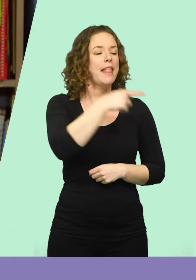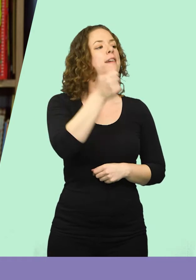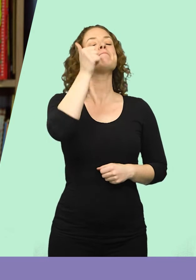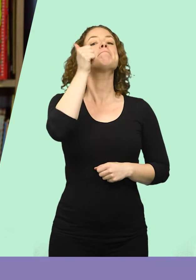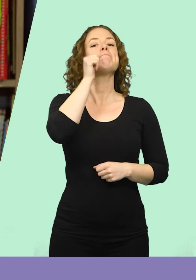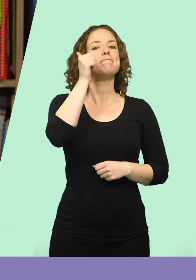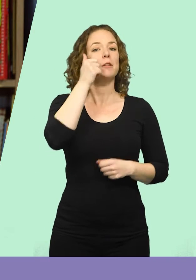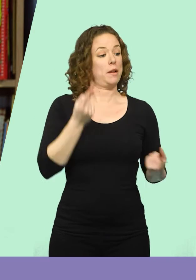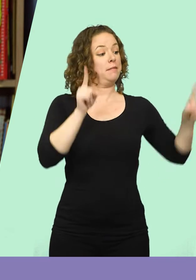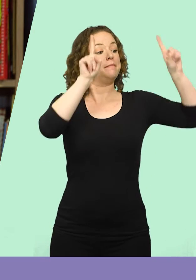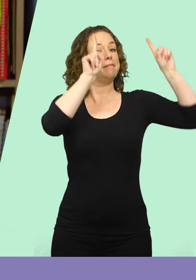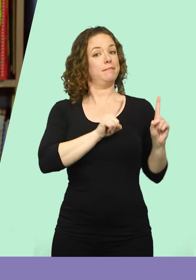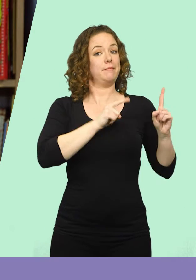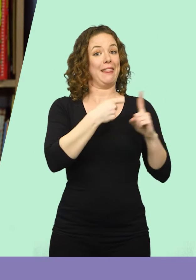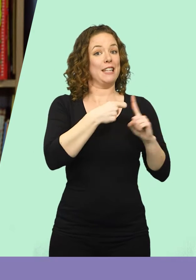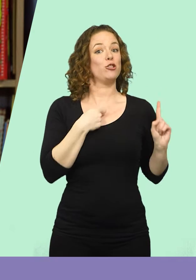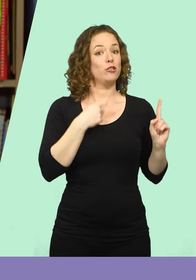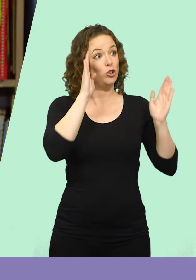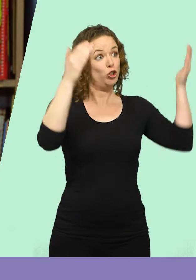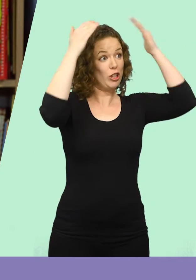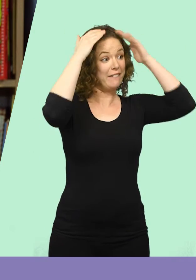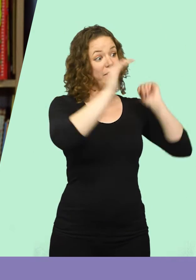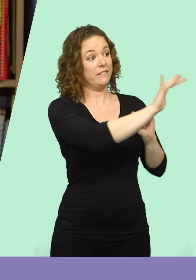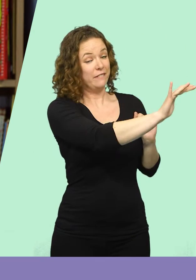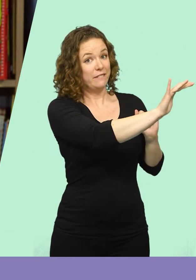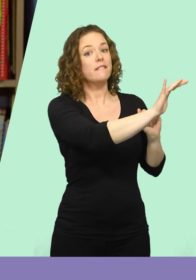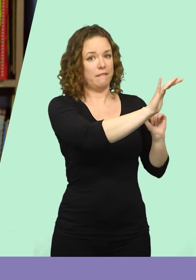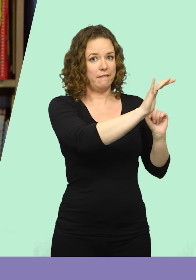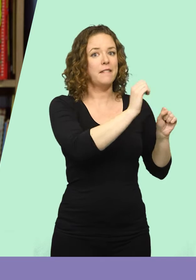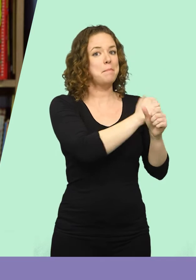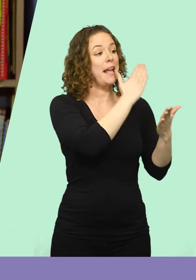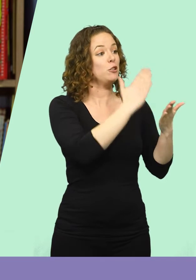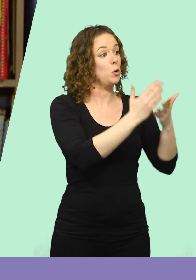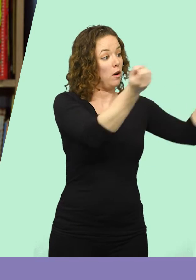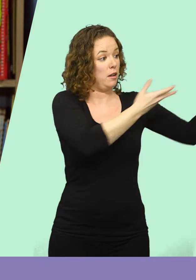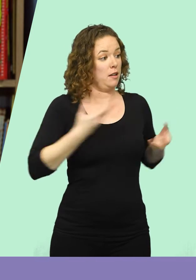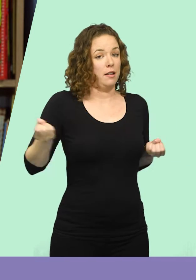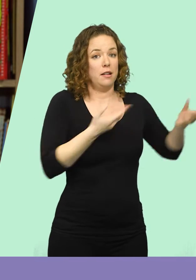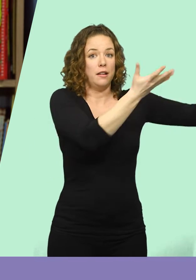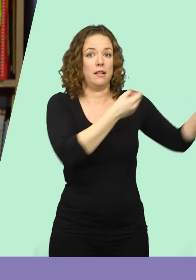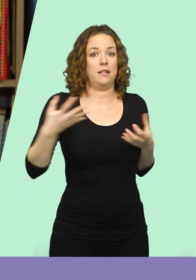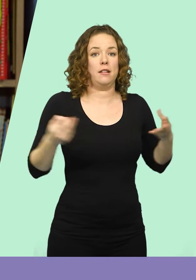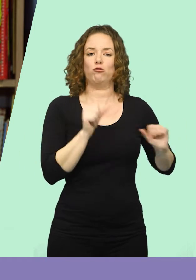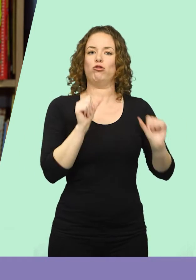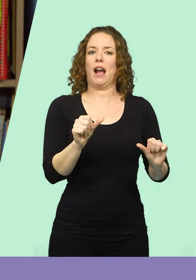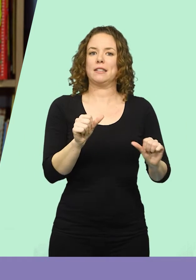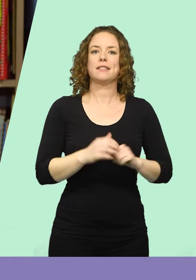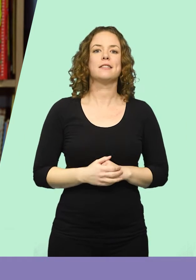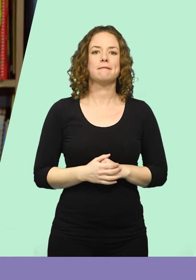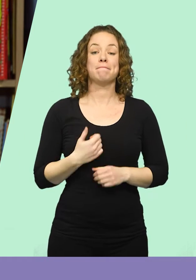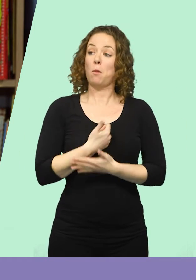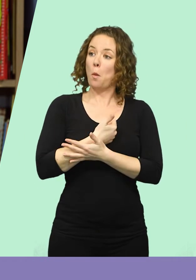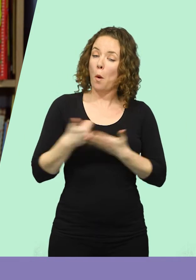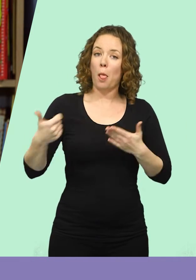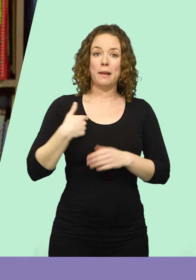literally standing in between my side of the kitchen and the chefs' side, making sure that I had the order correct.